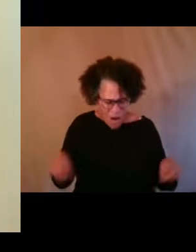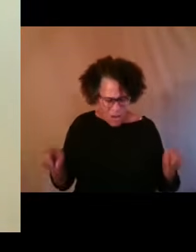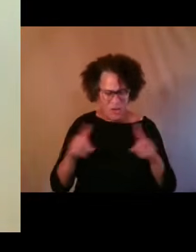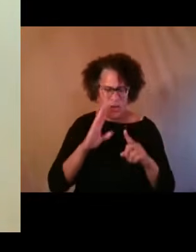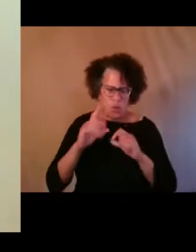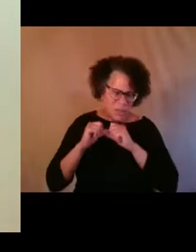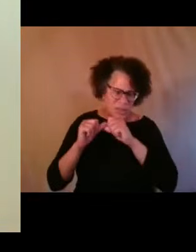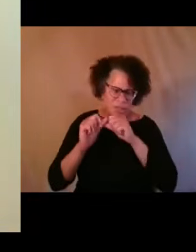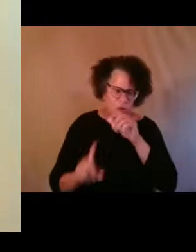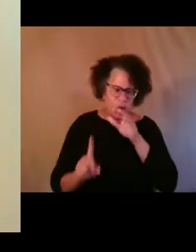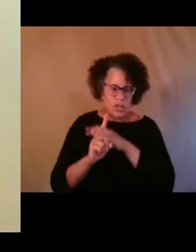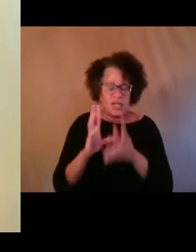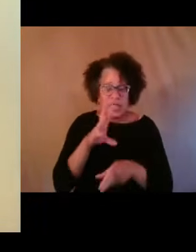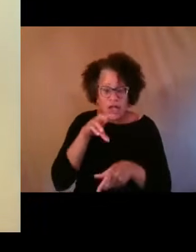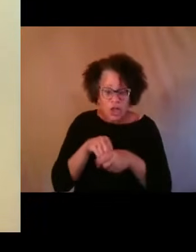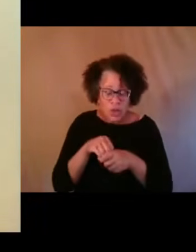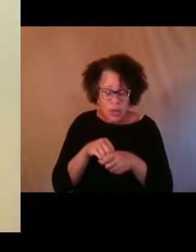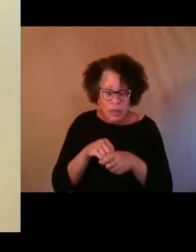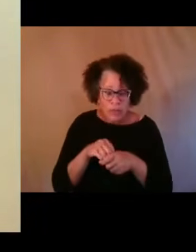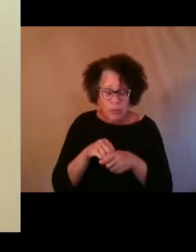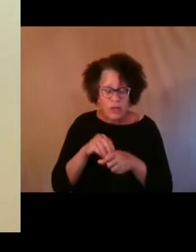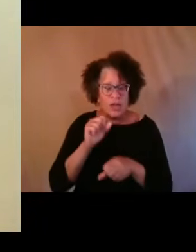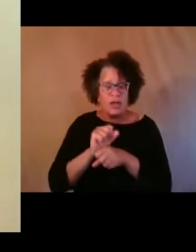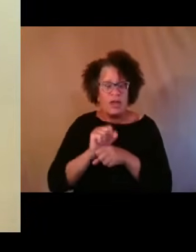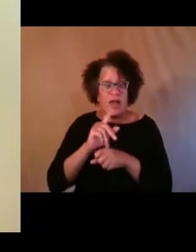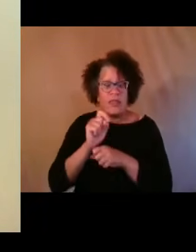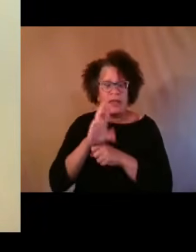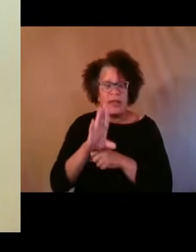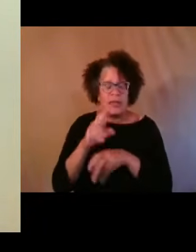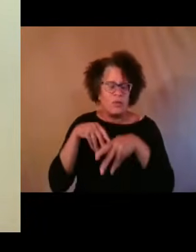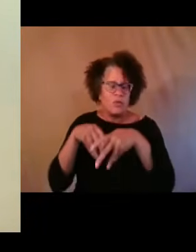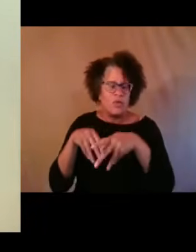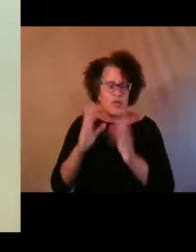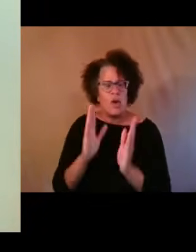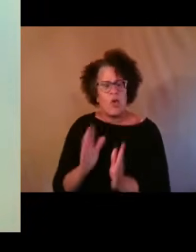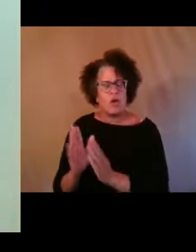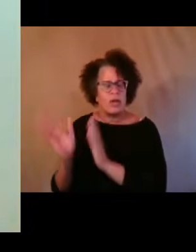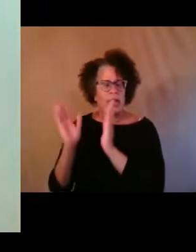including the labor movement, organizing and figuring out.